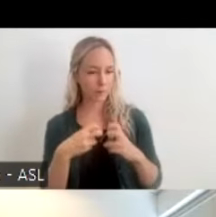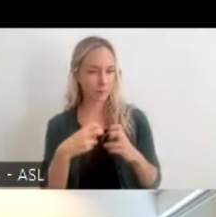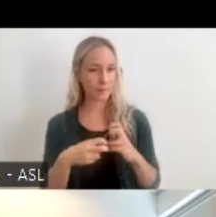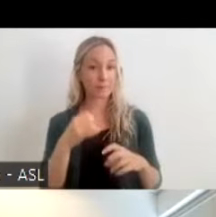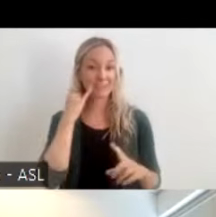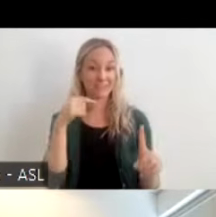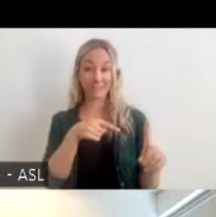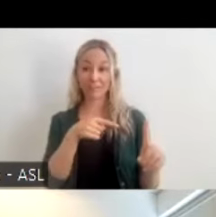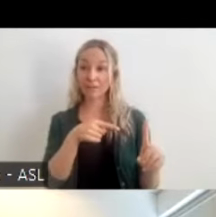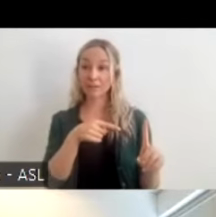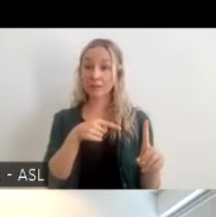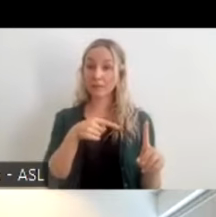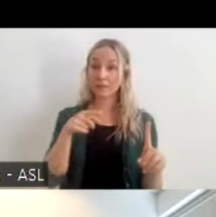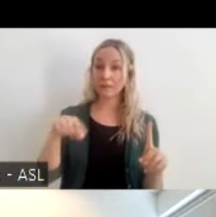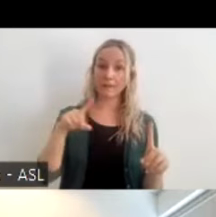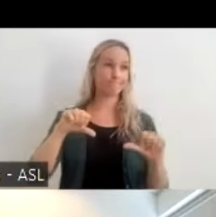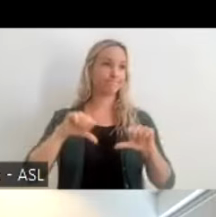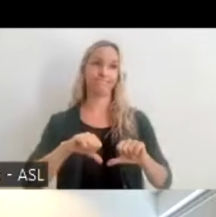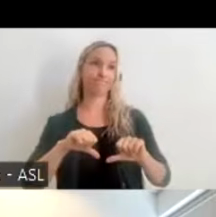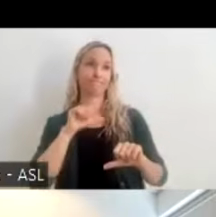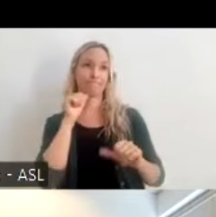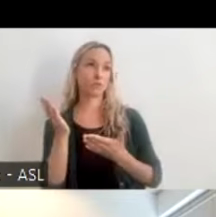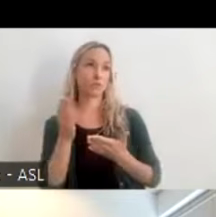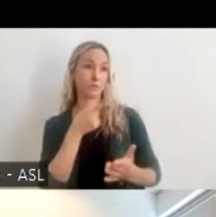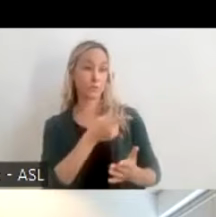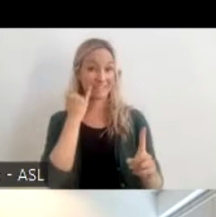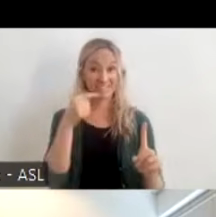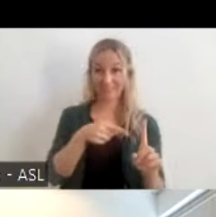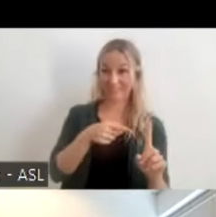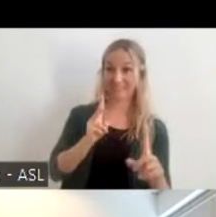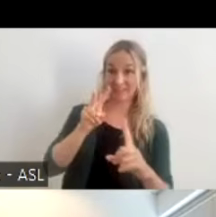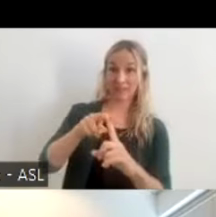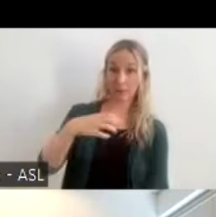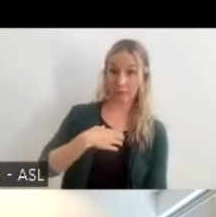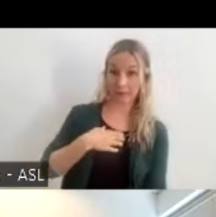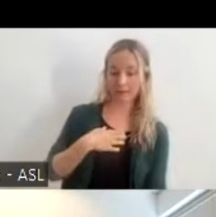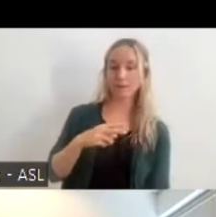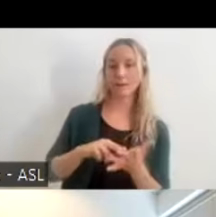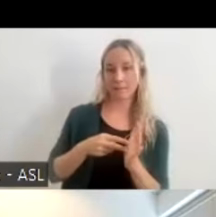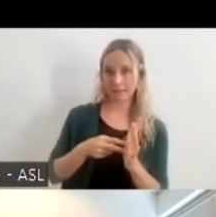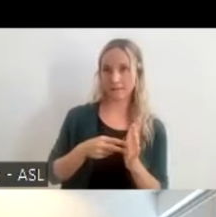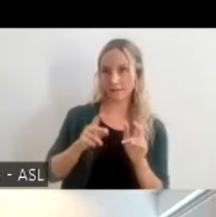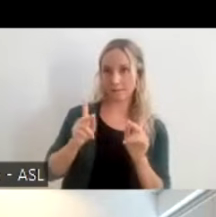cannot say, oh, you're not covered by the law, you're not